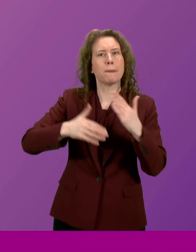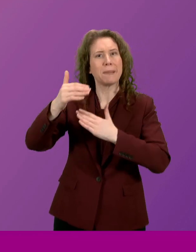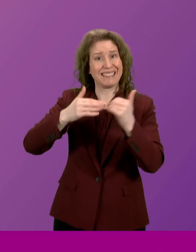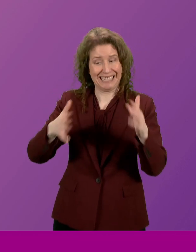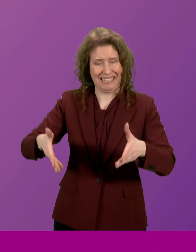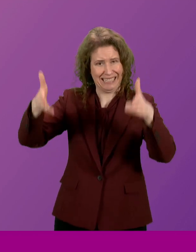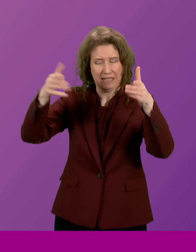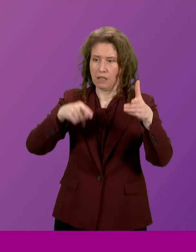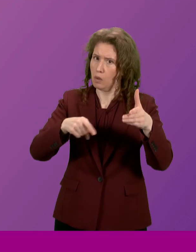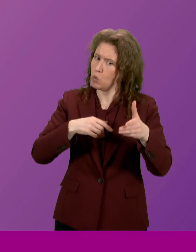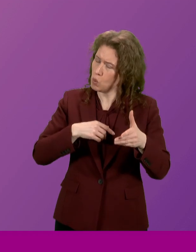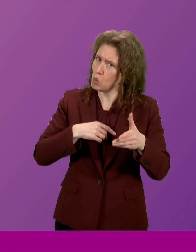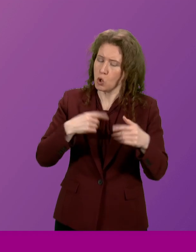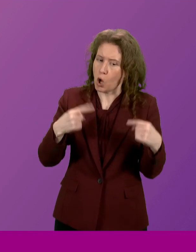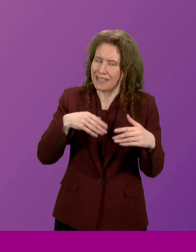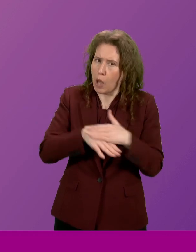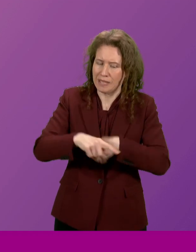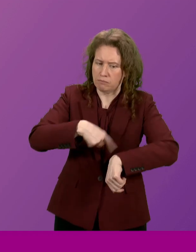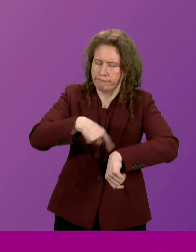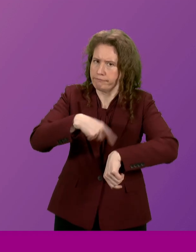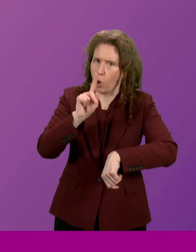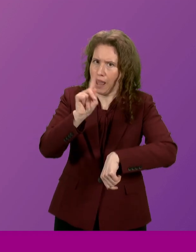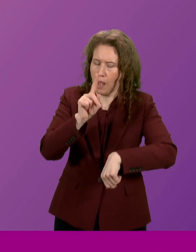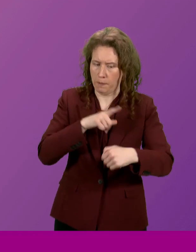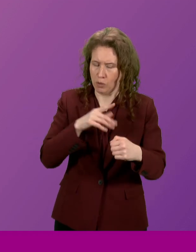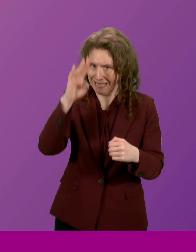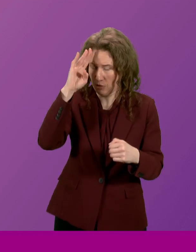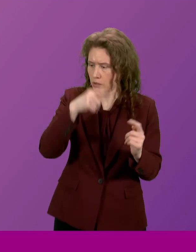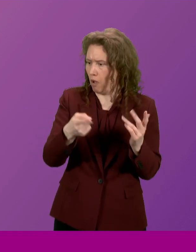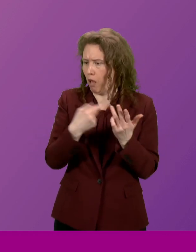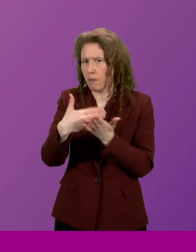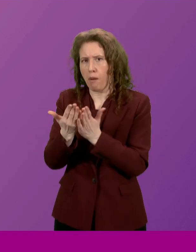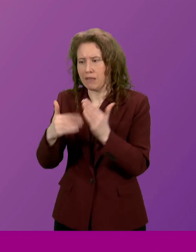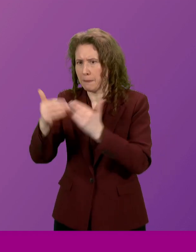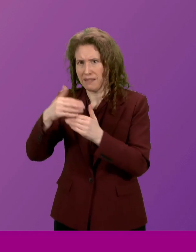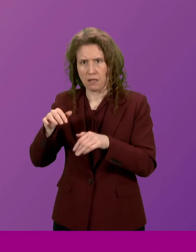time-based access restrictions. However, staff are working in other parts of the building and